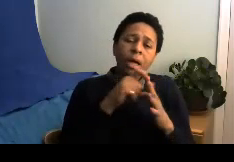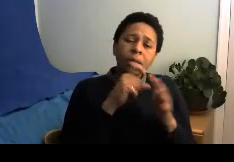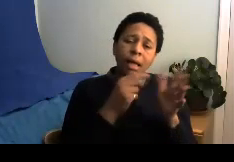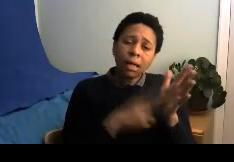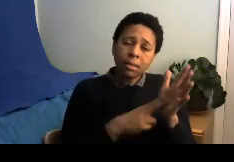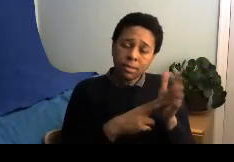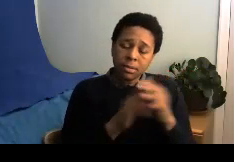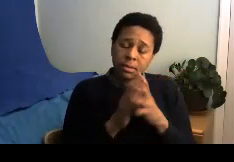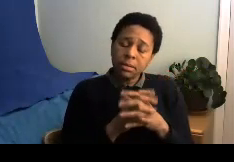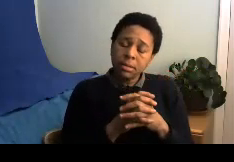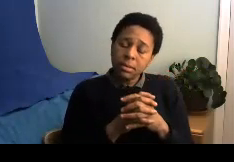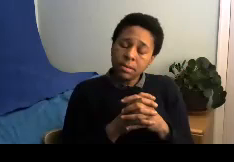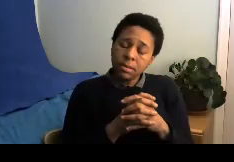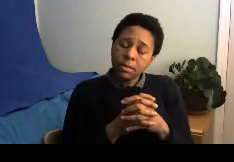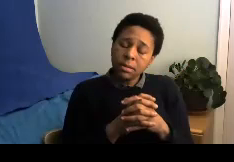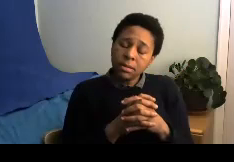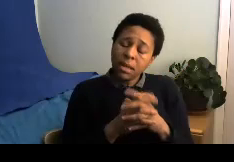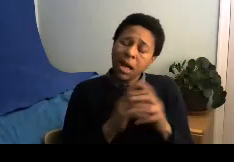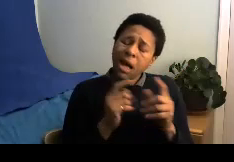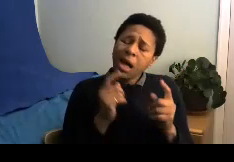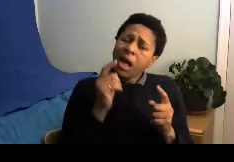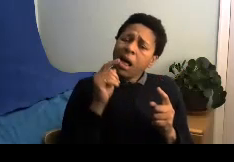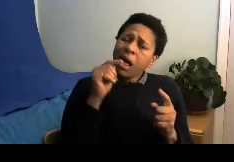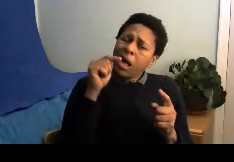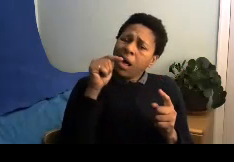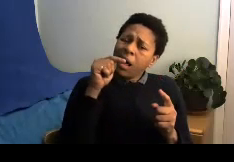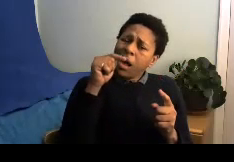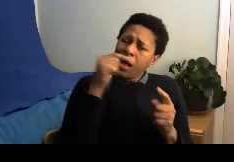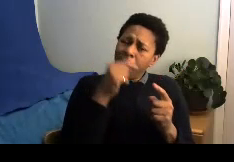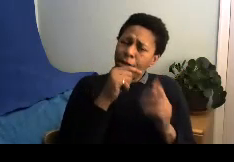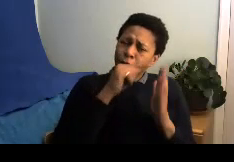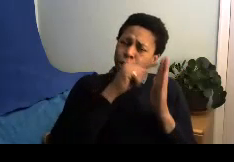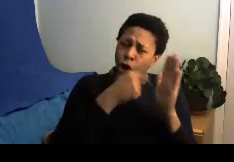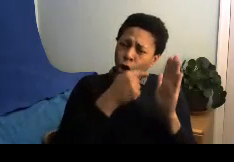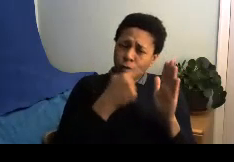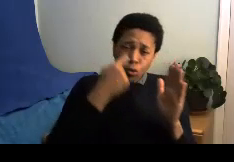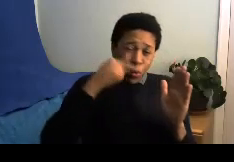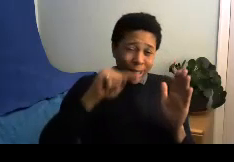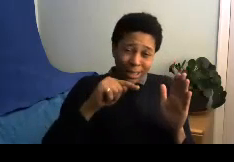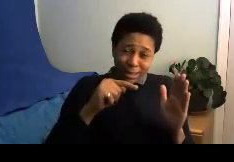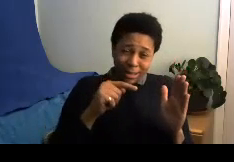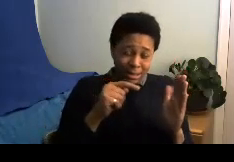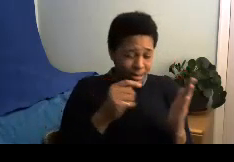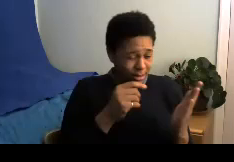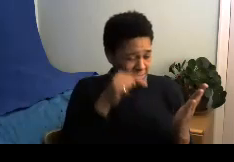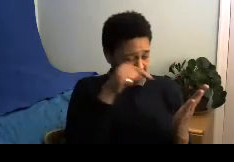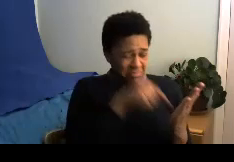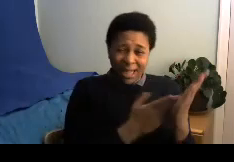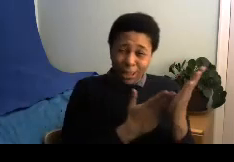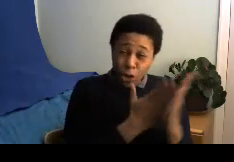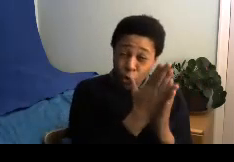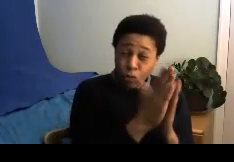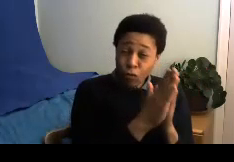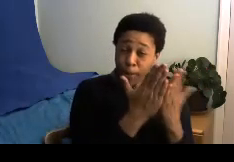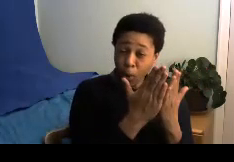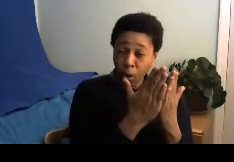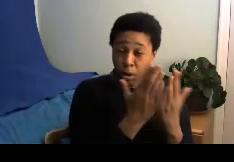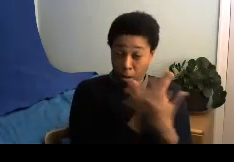in the novel that really struc me was, I can't know where it c mes exactly in the story, but J sse or another guy, I think it'